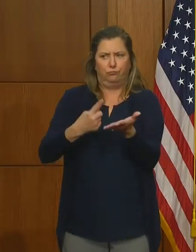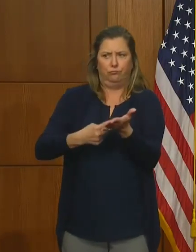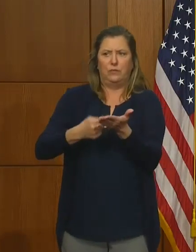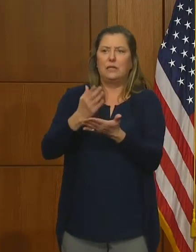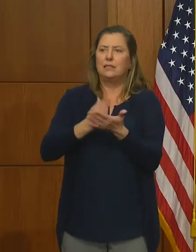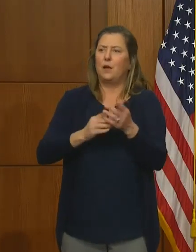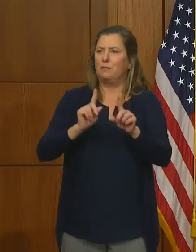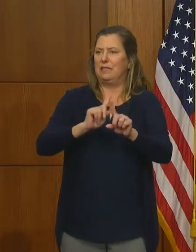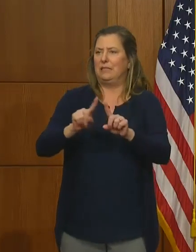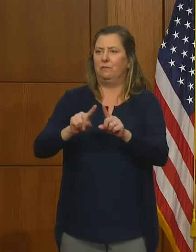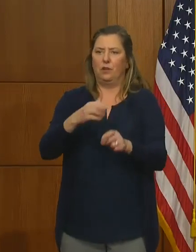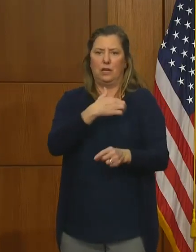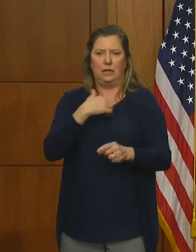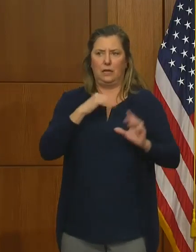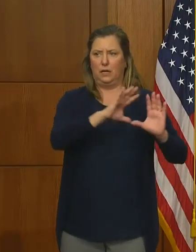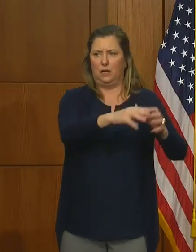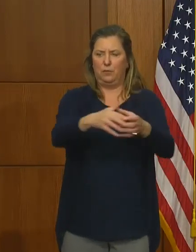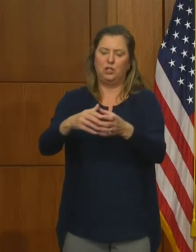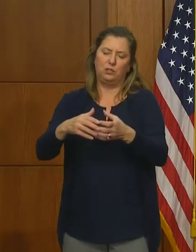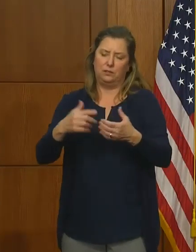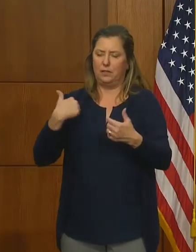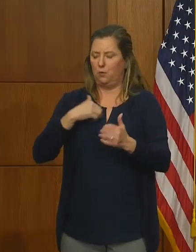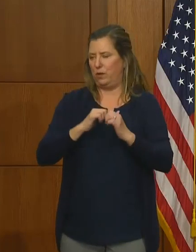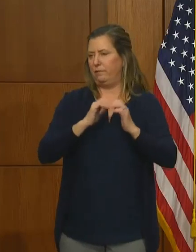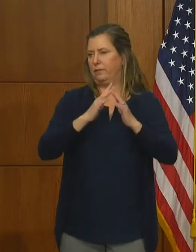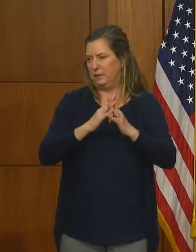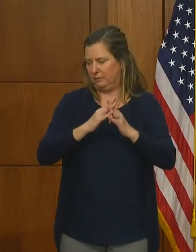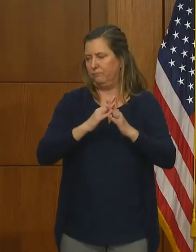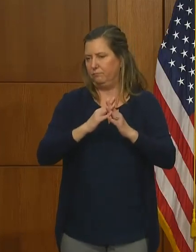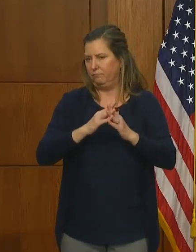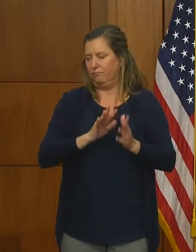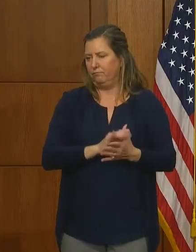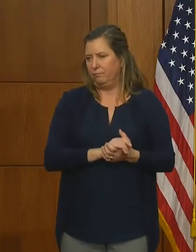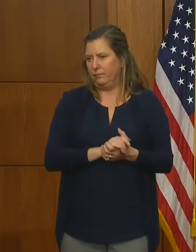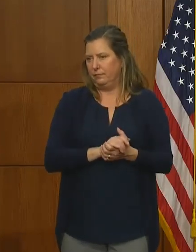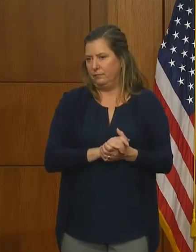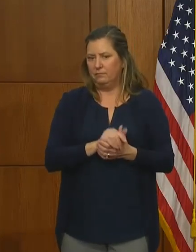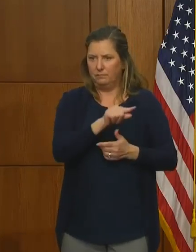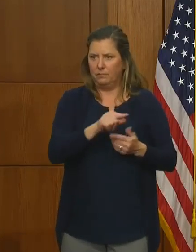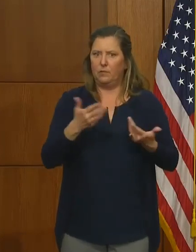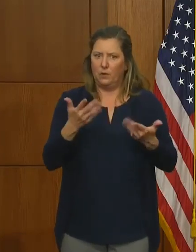TODAY AND I'M GOING TO LET HER COME UP AND- MAYBE JUST REVIEW